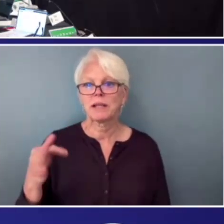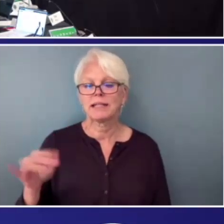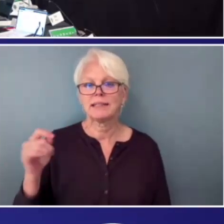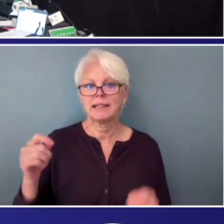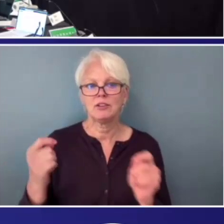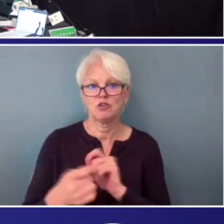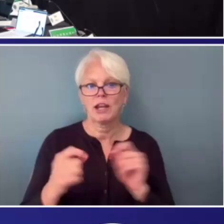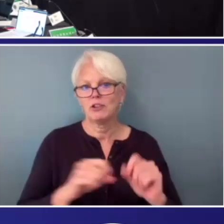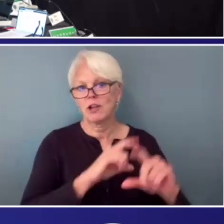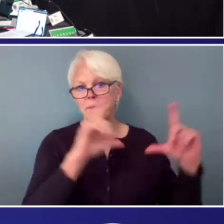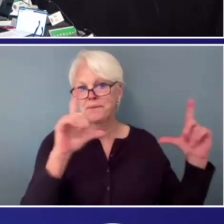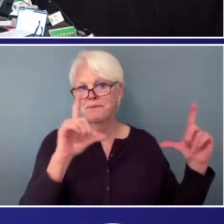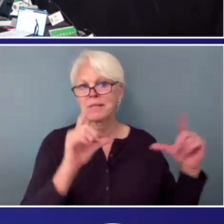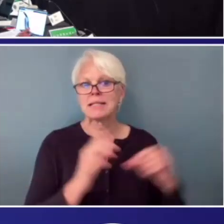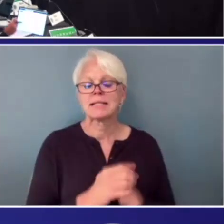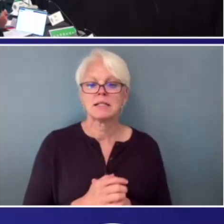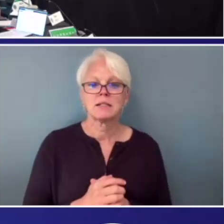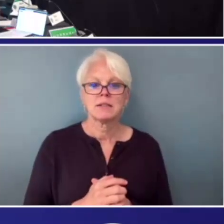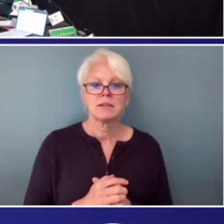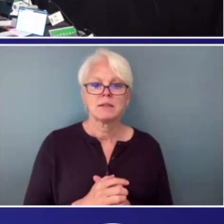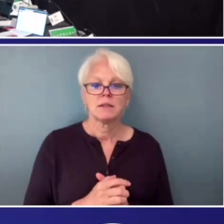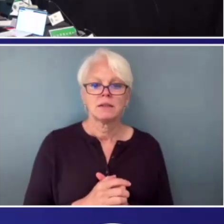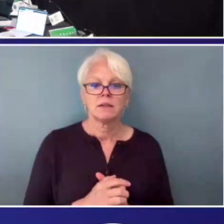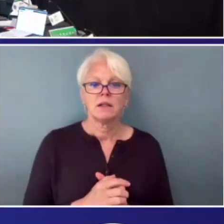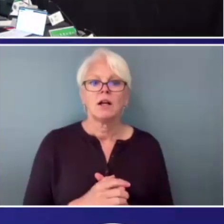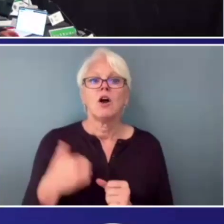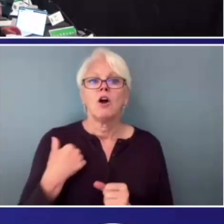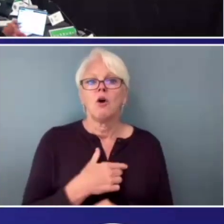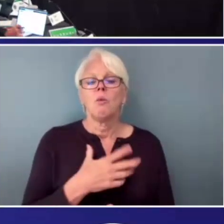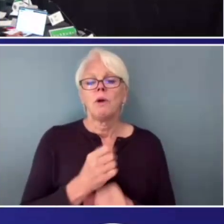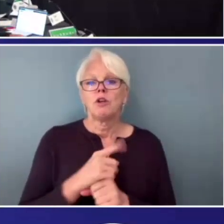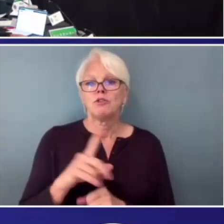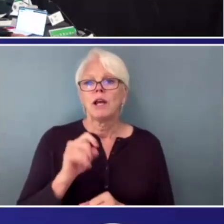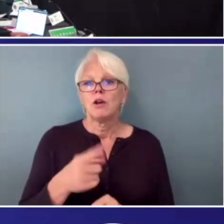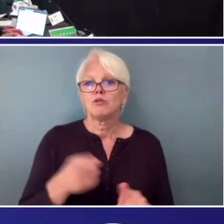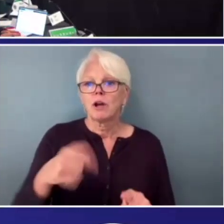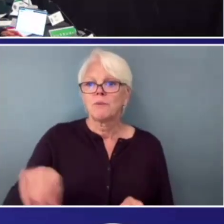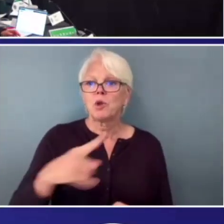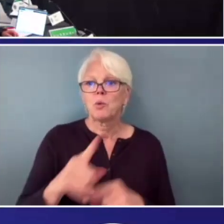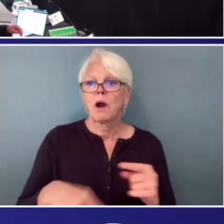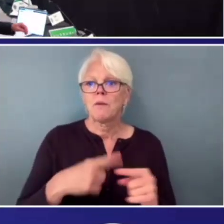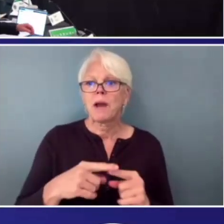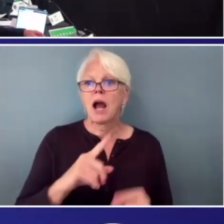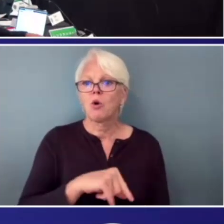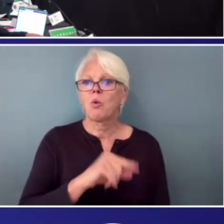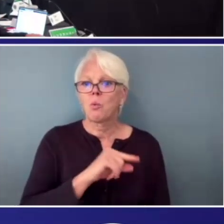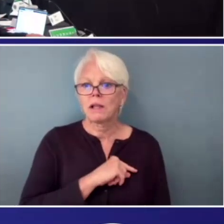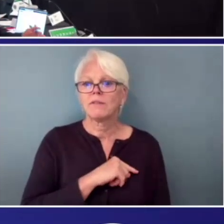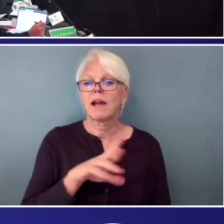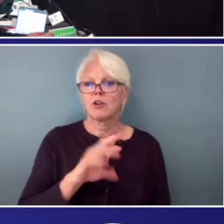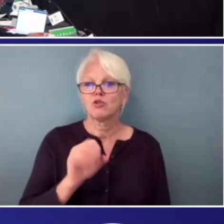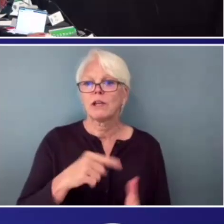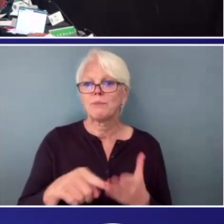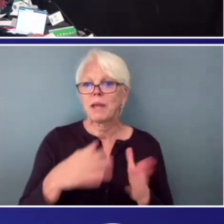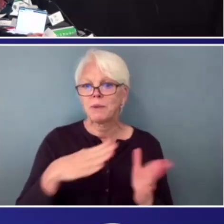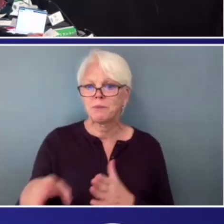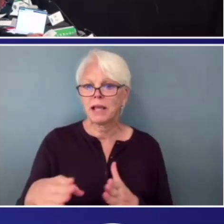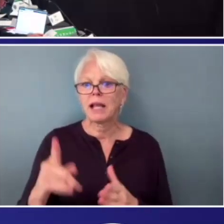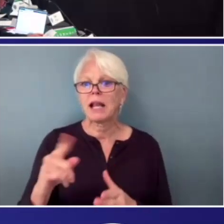screen. We received a question from you about qualifying repayment plans and Public Service Loan Forgiveness.